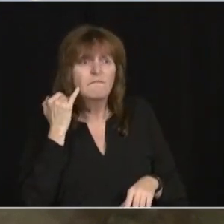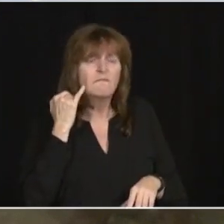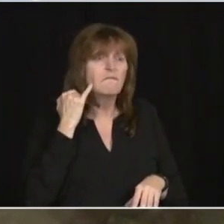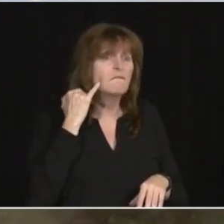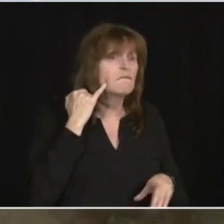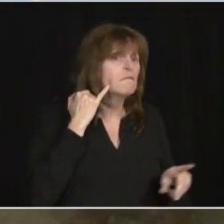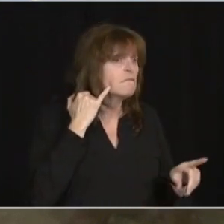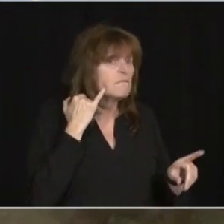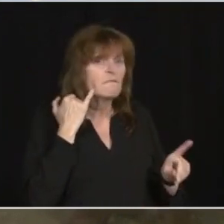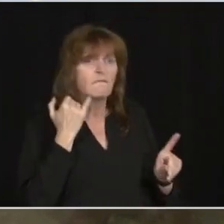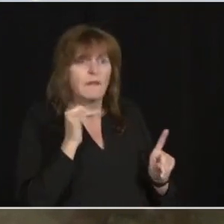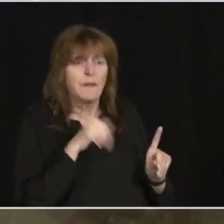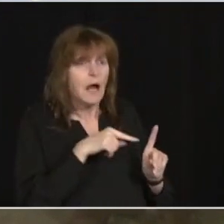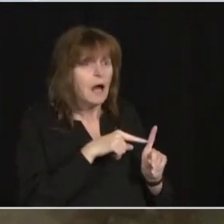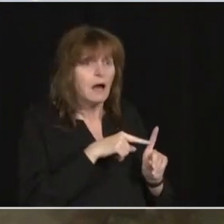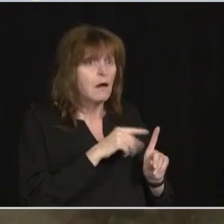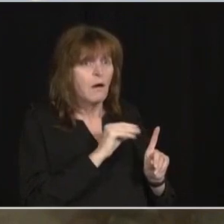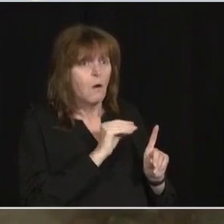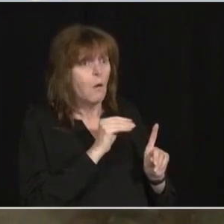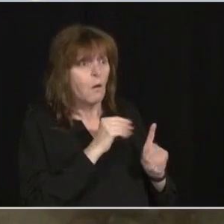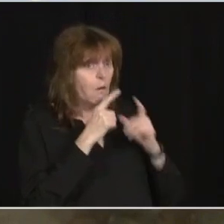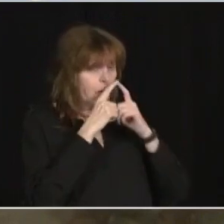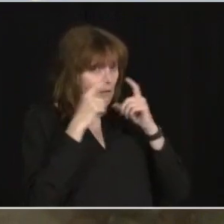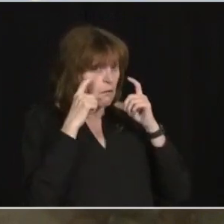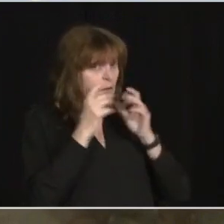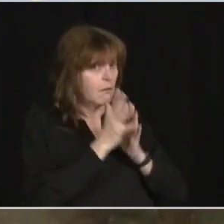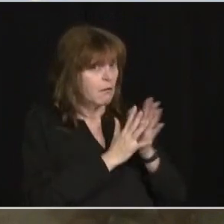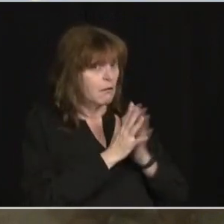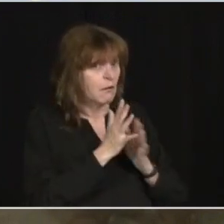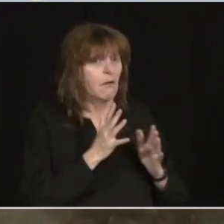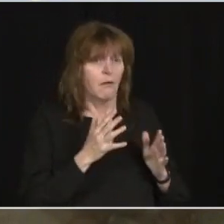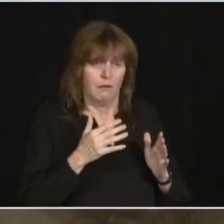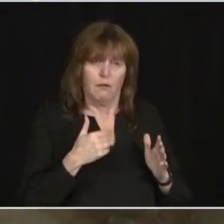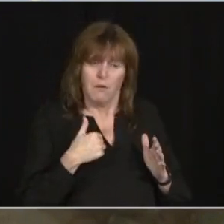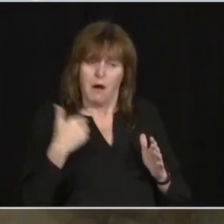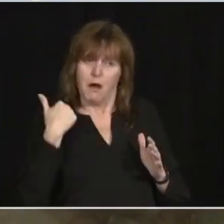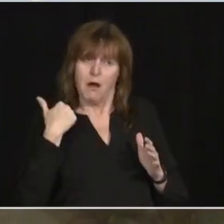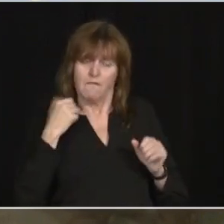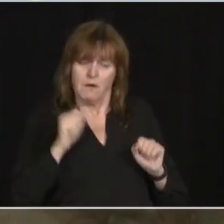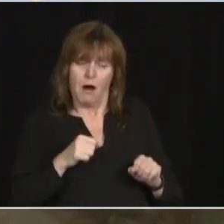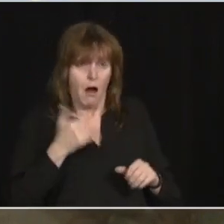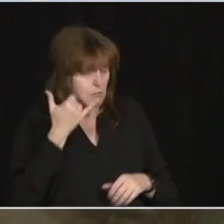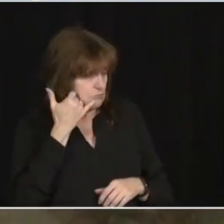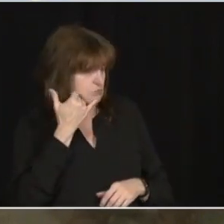line, we have complaint lines, and we're keeping in touch with all the homes who are having